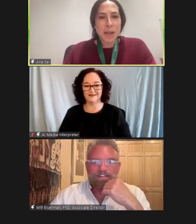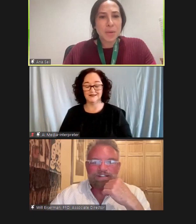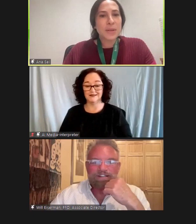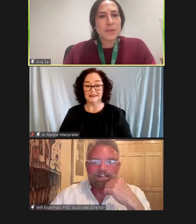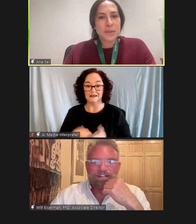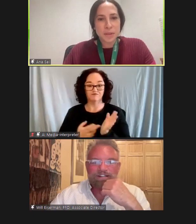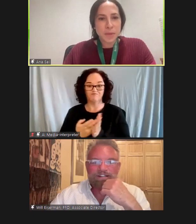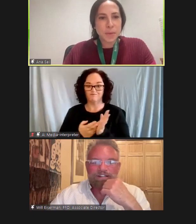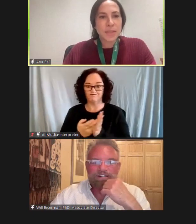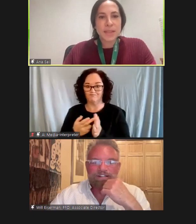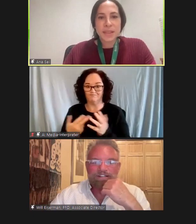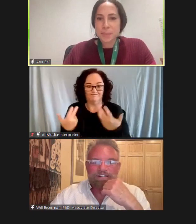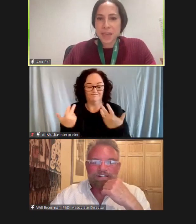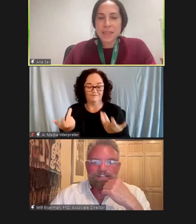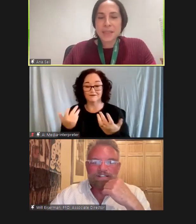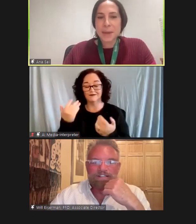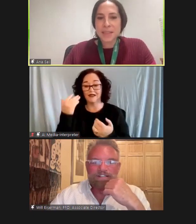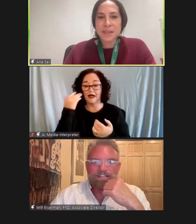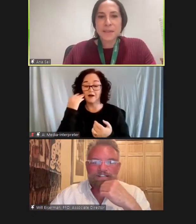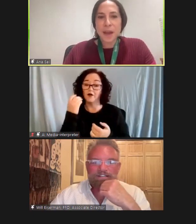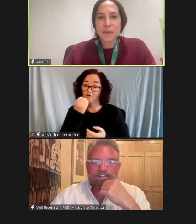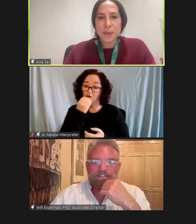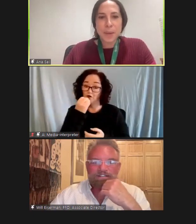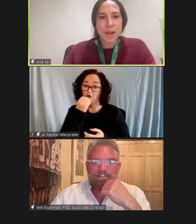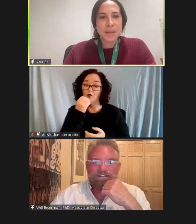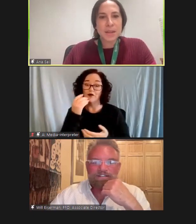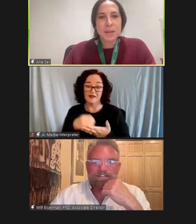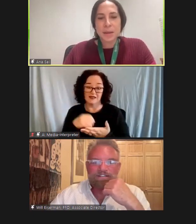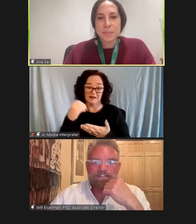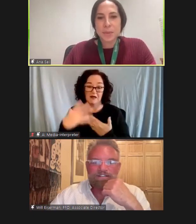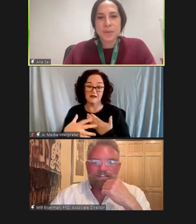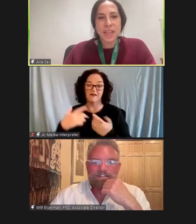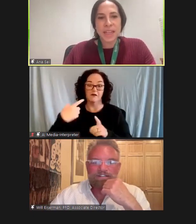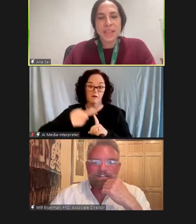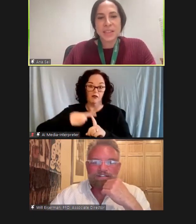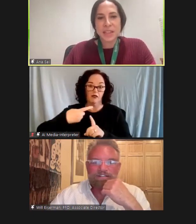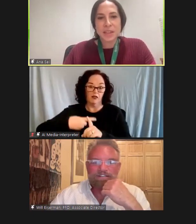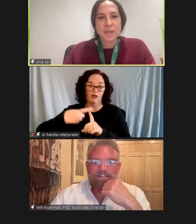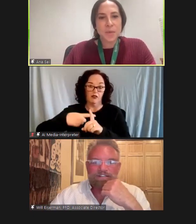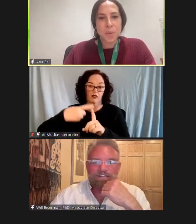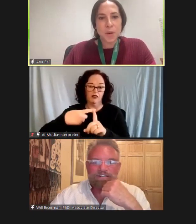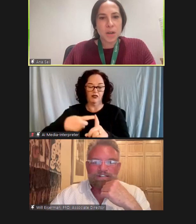the the food can be expensive every